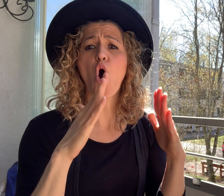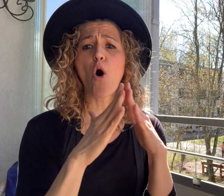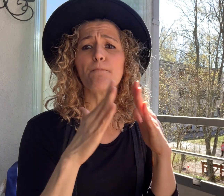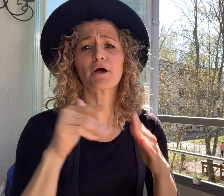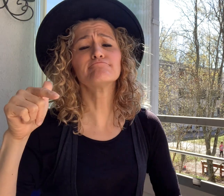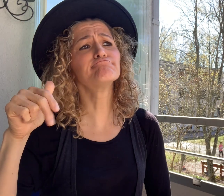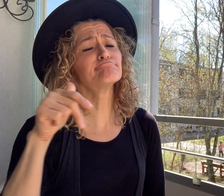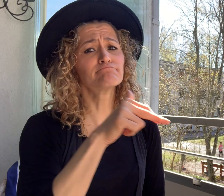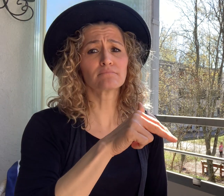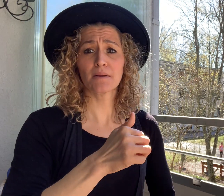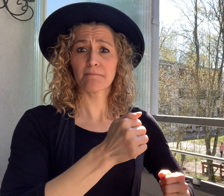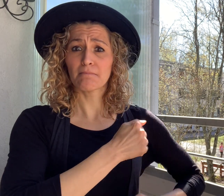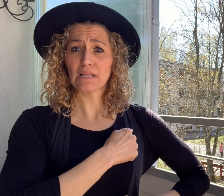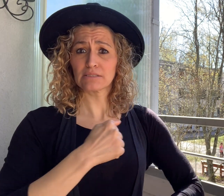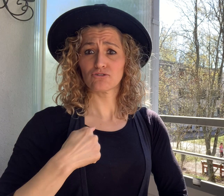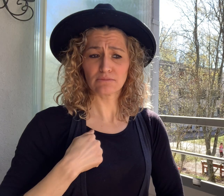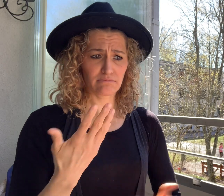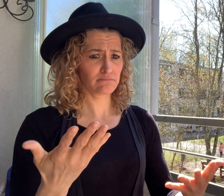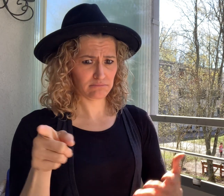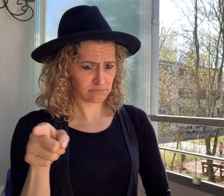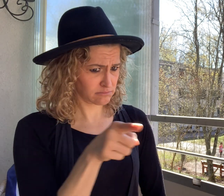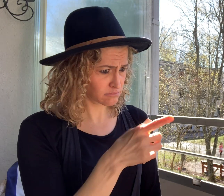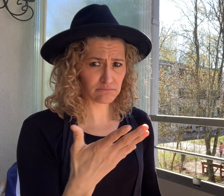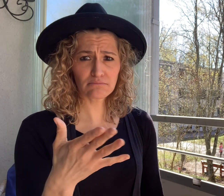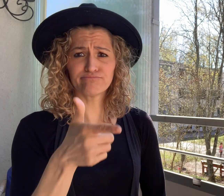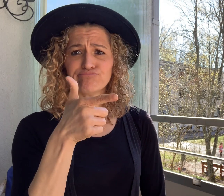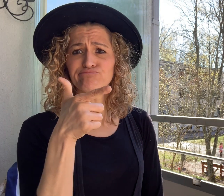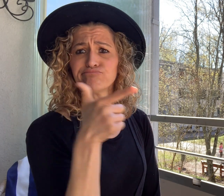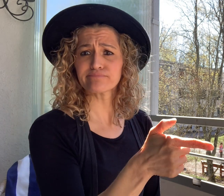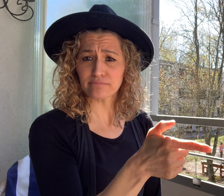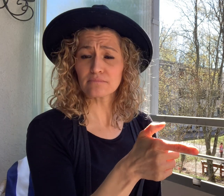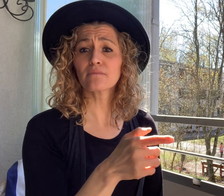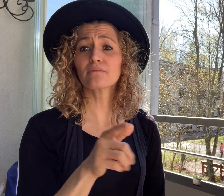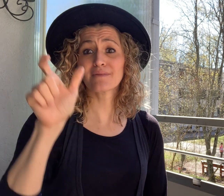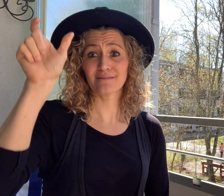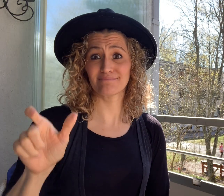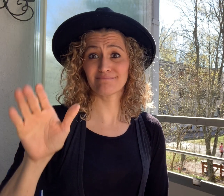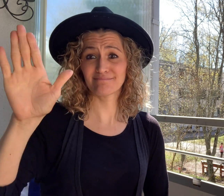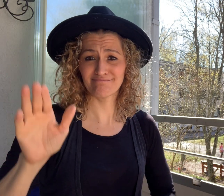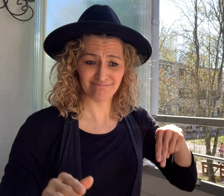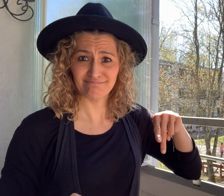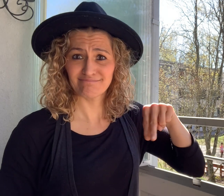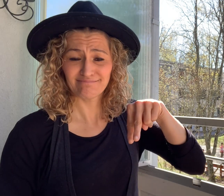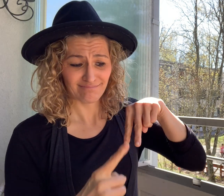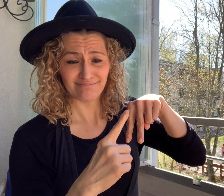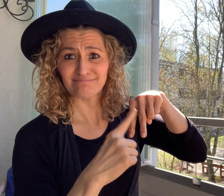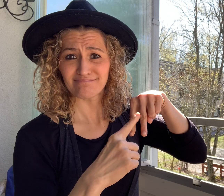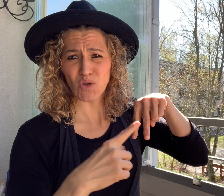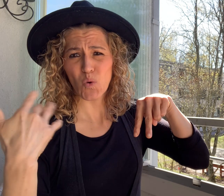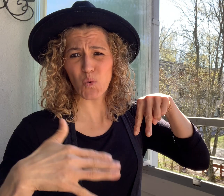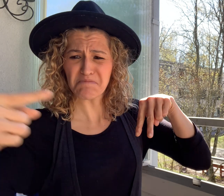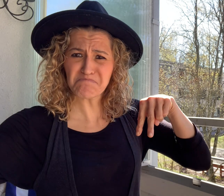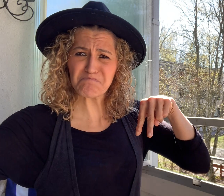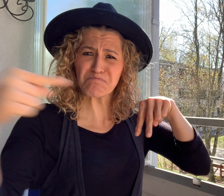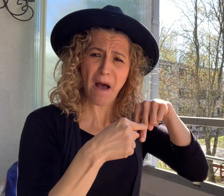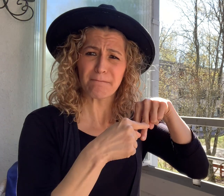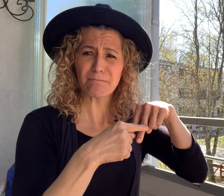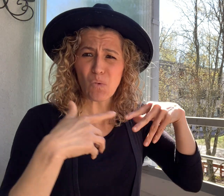he was shot by the military injuring his left leg so severely